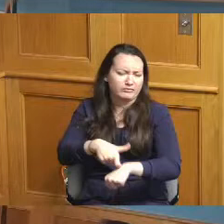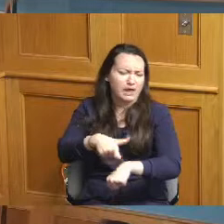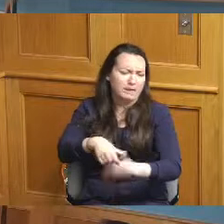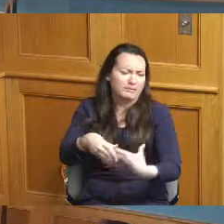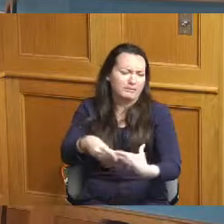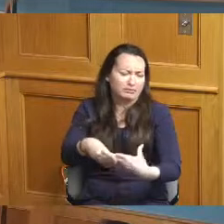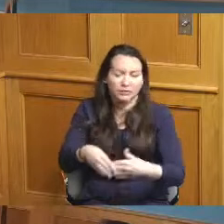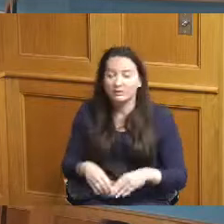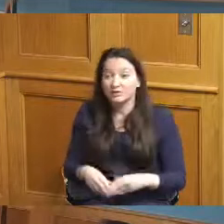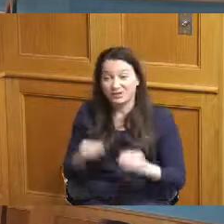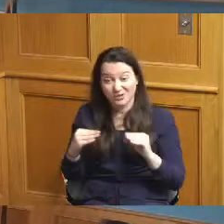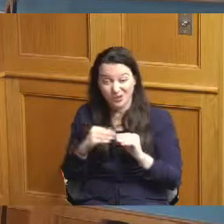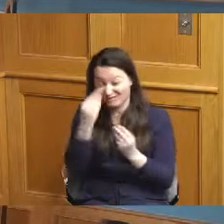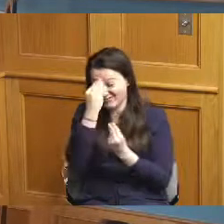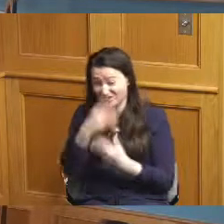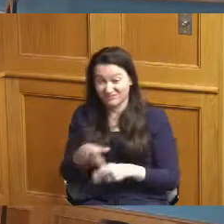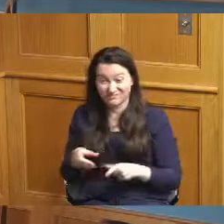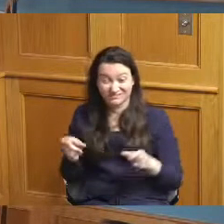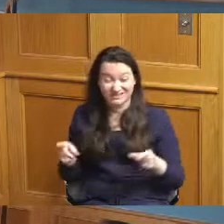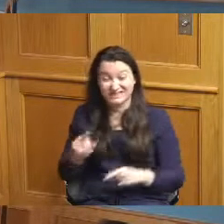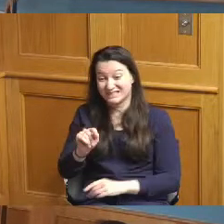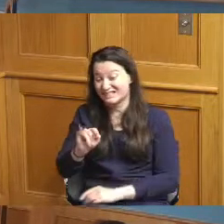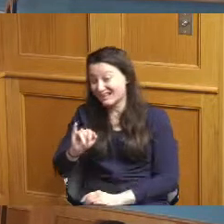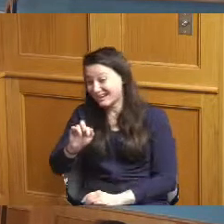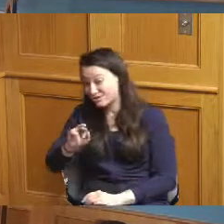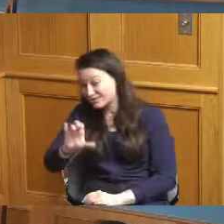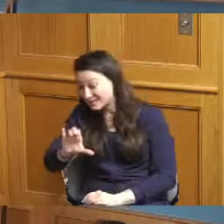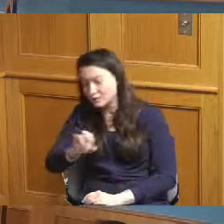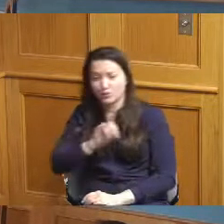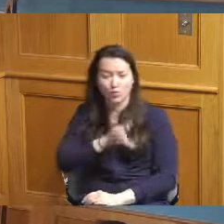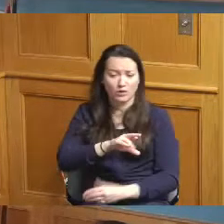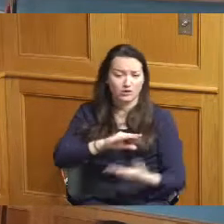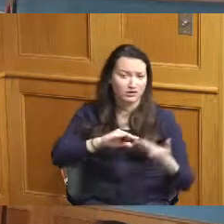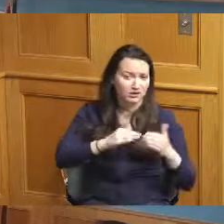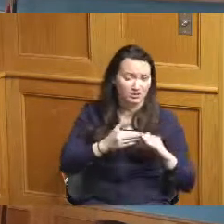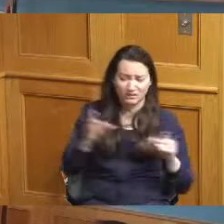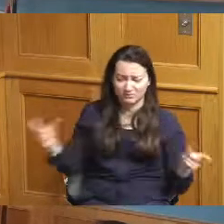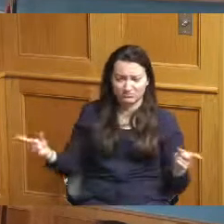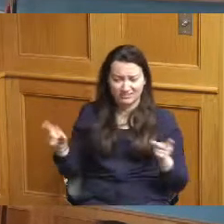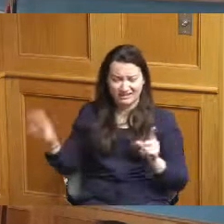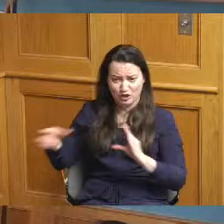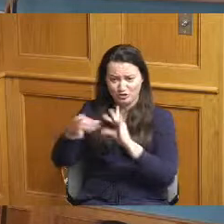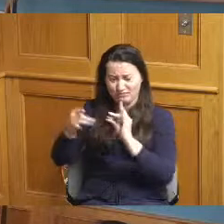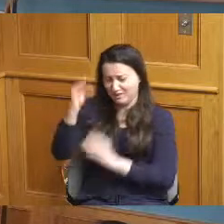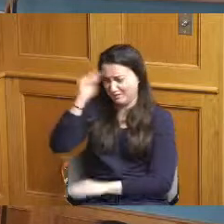perhaps from either a member of the TIRC or the community I think I think that would be helpful